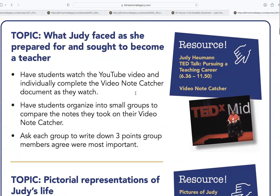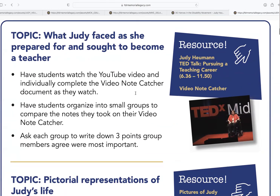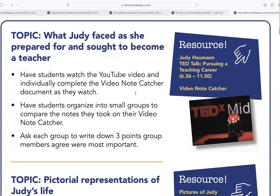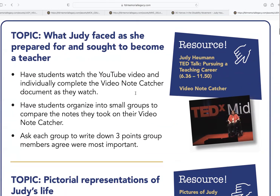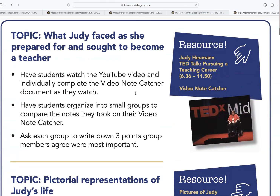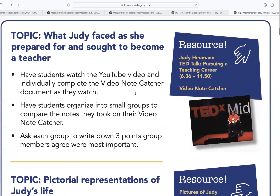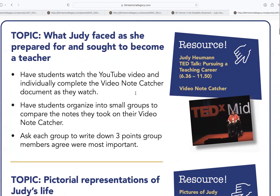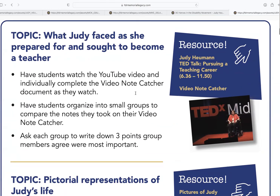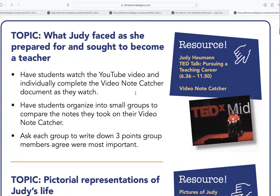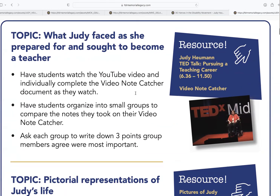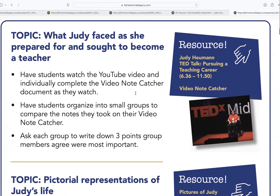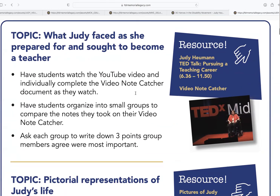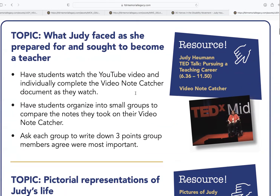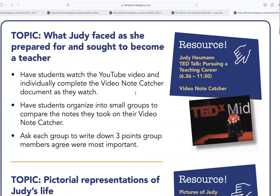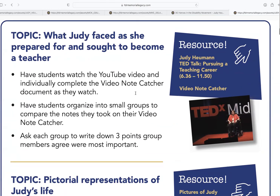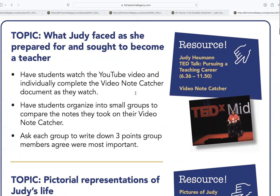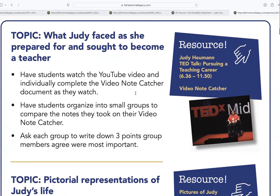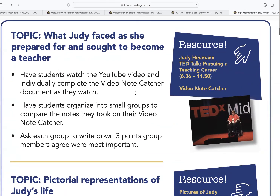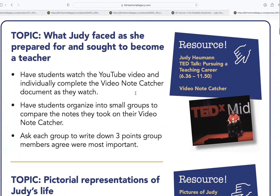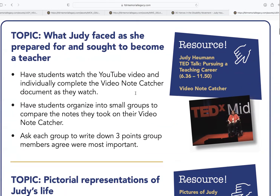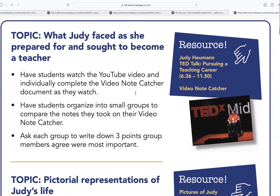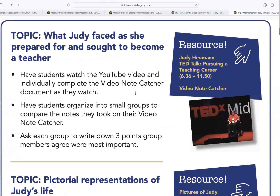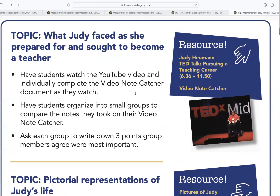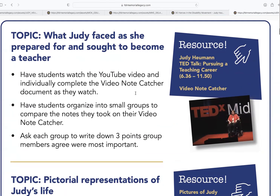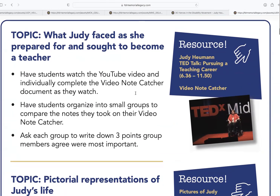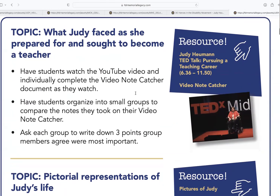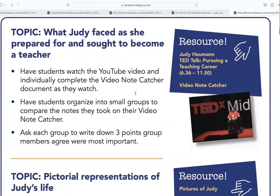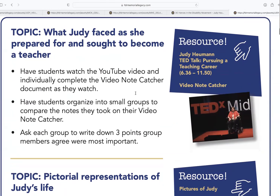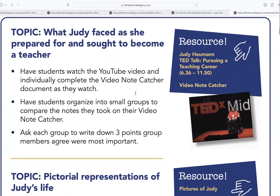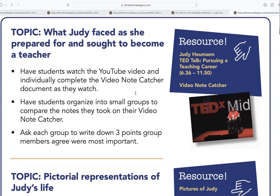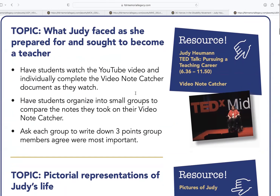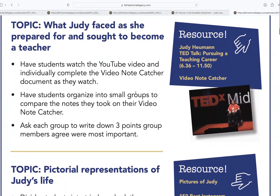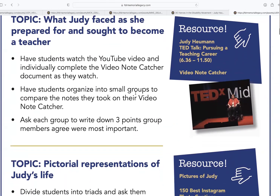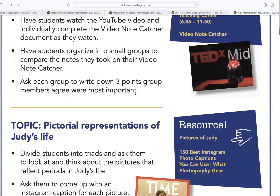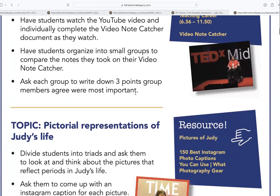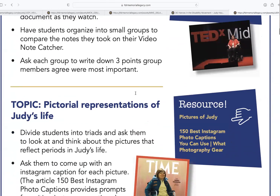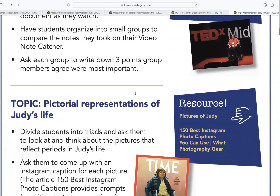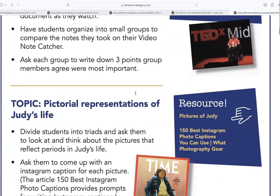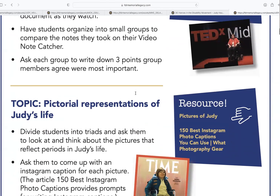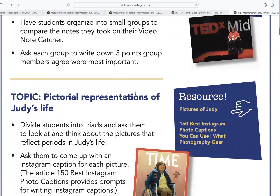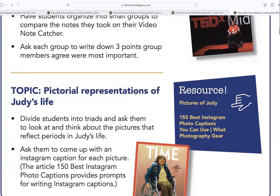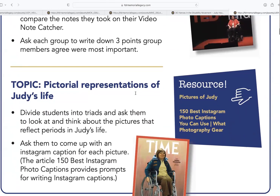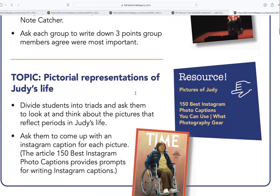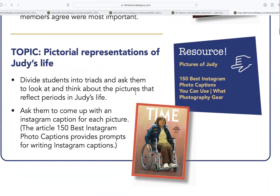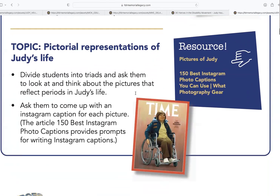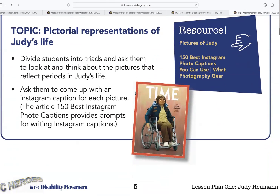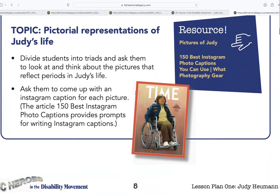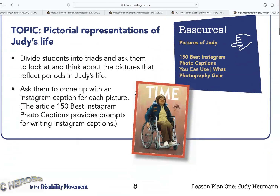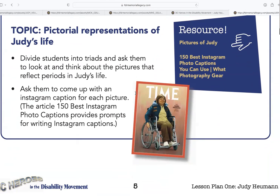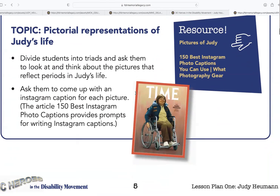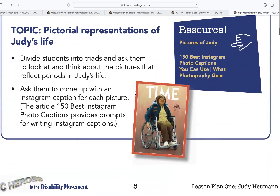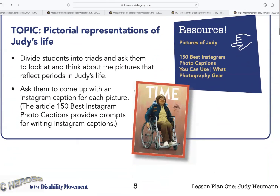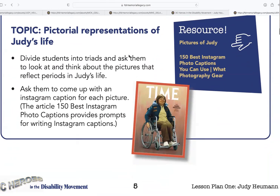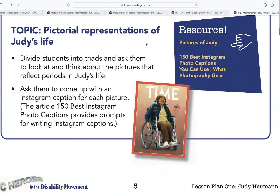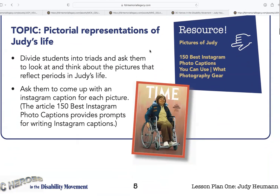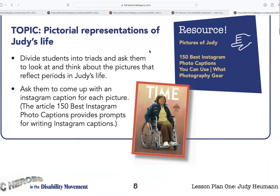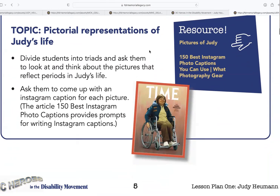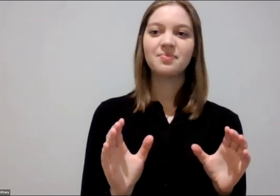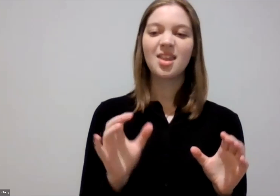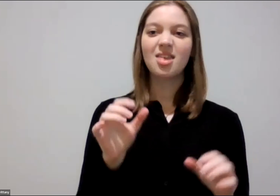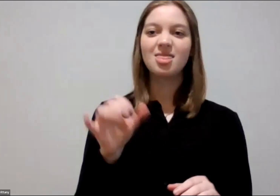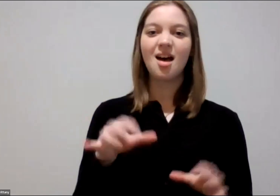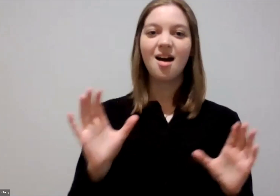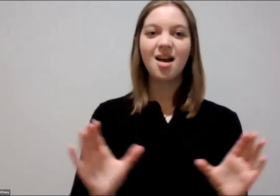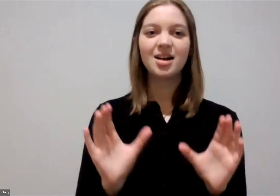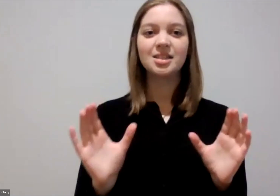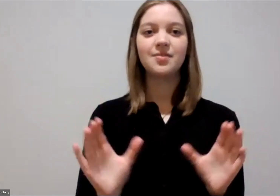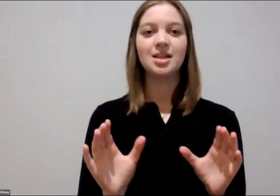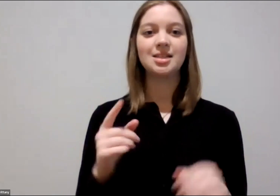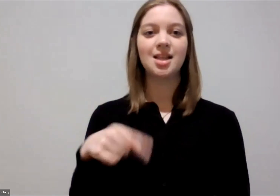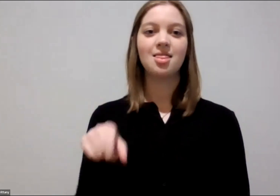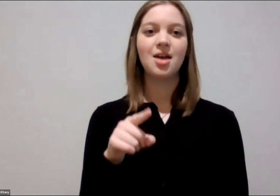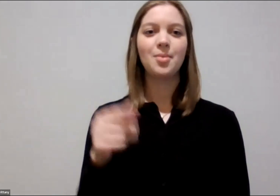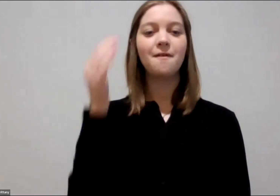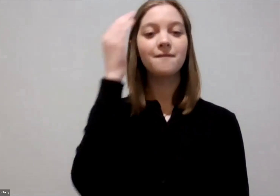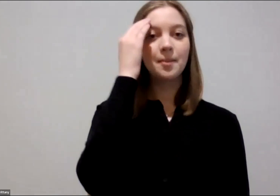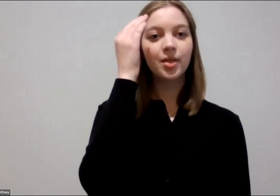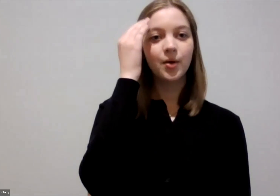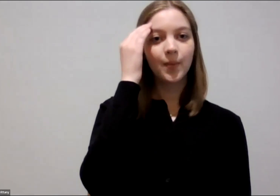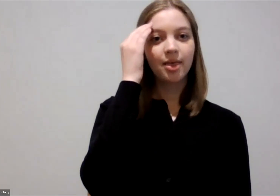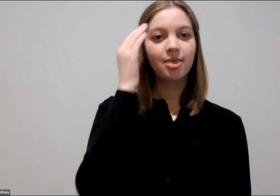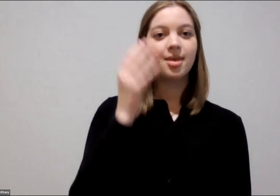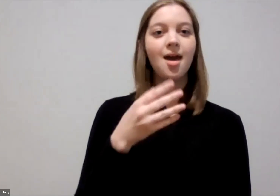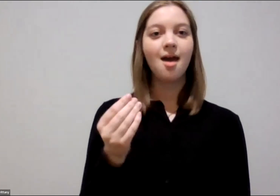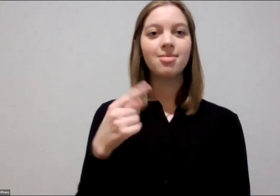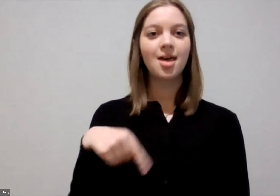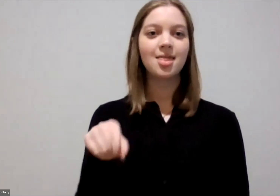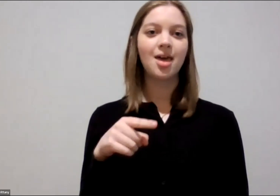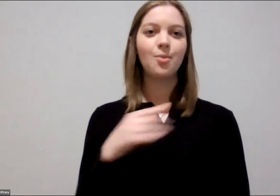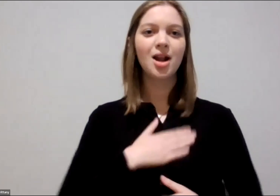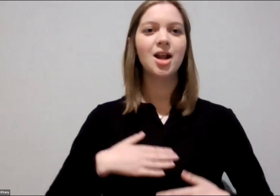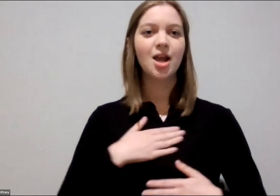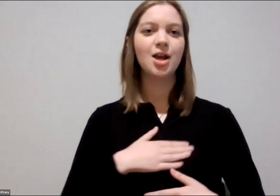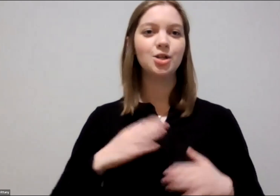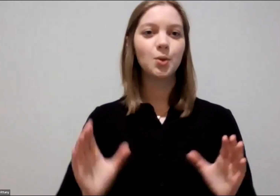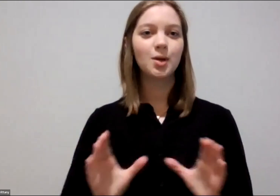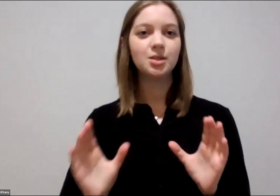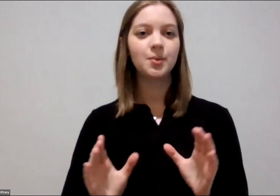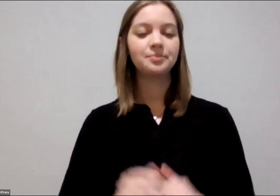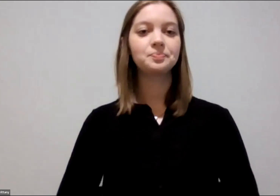So we we did our best to ensure that the kinds of things that that team, that students were involved in the kinds of activities were ones that would be familiar with, and that they would enjoy doing.